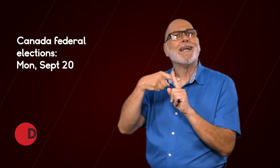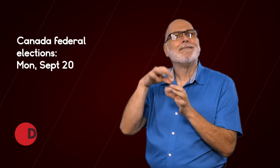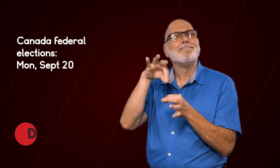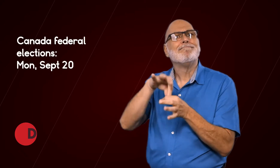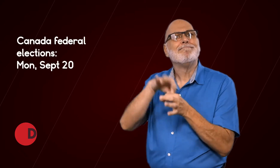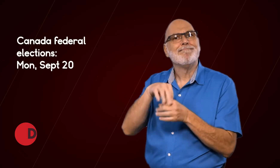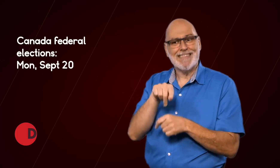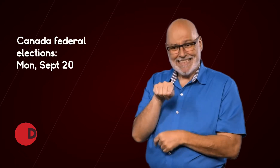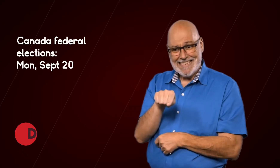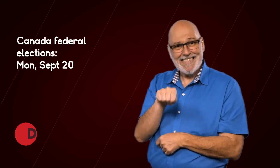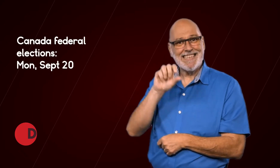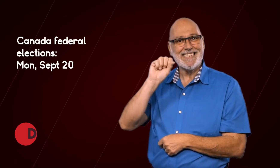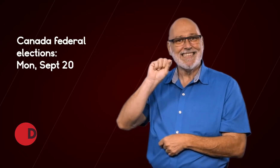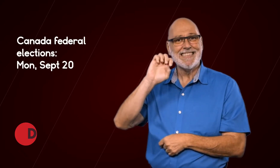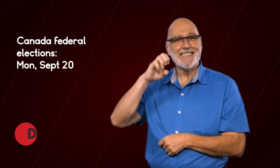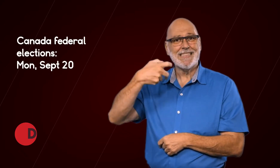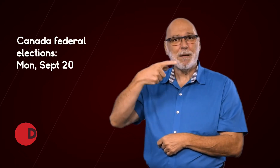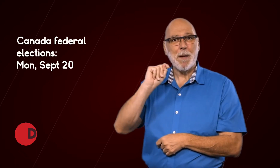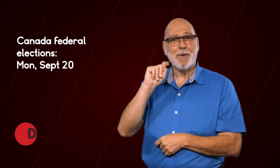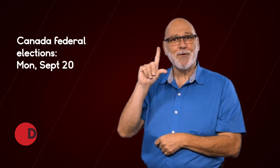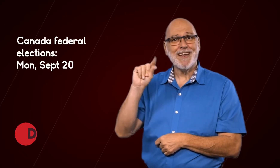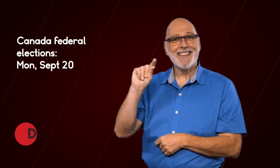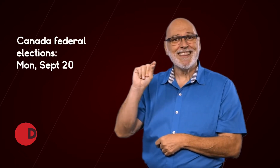We vote on September 20th.